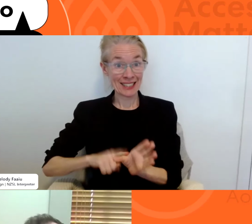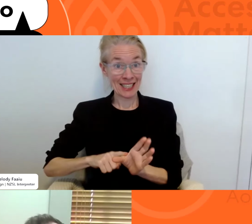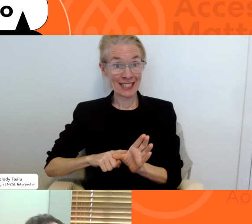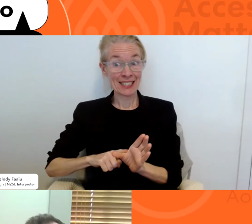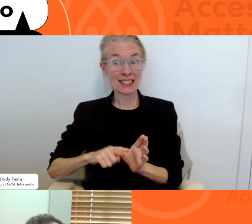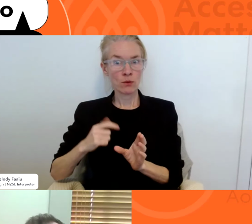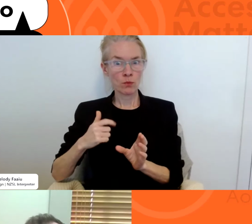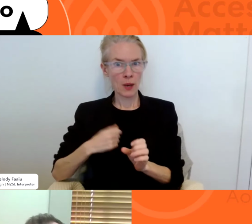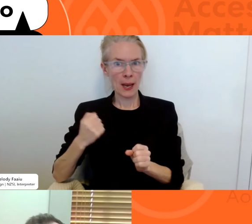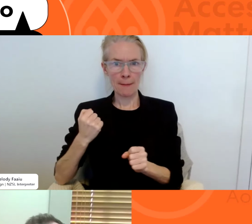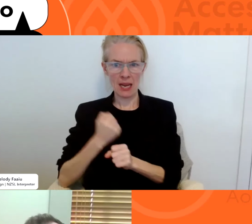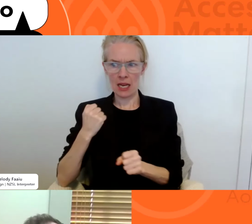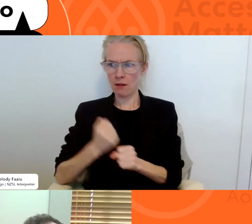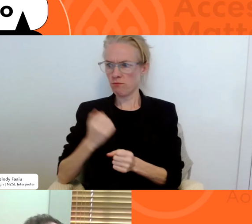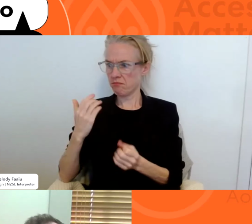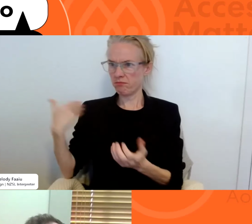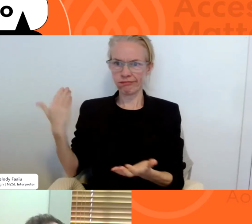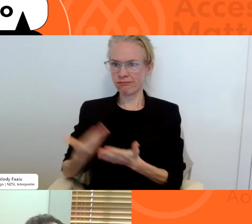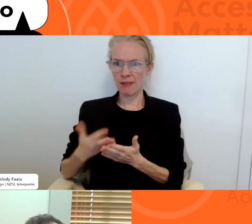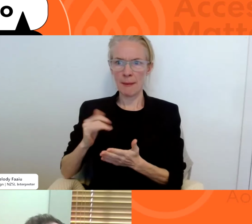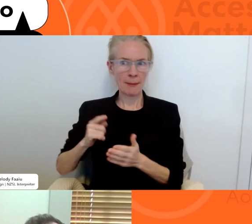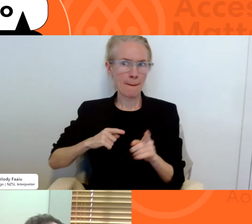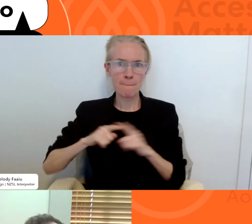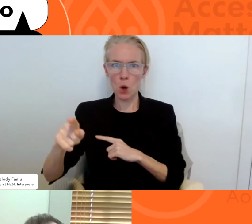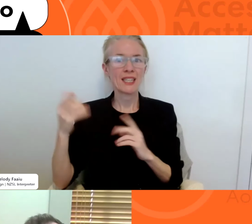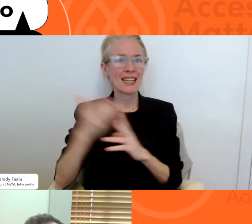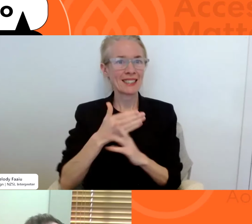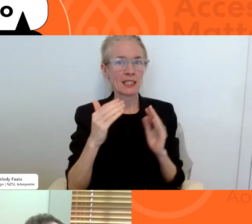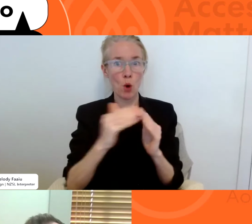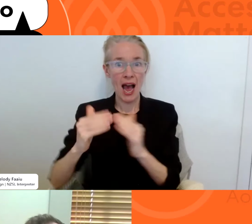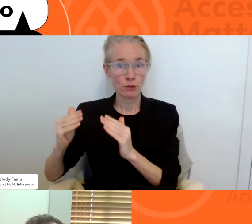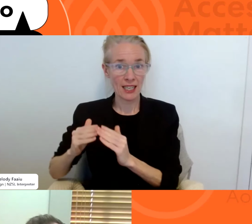and public houses, the highest rate since the 1950s, and despite